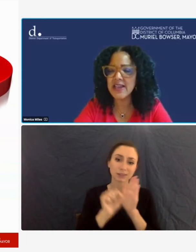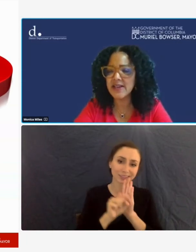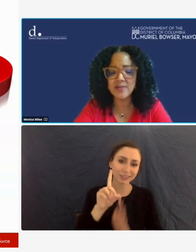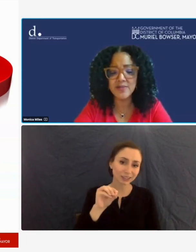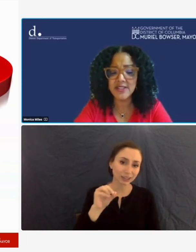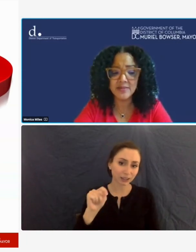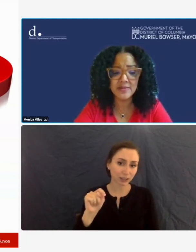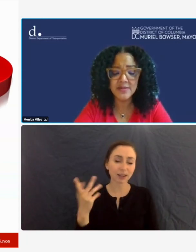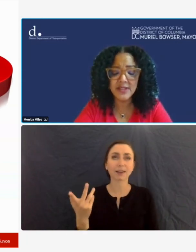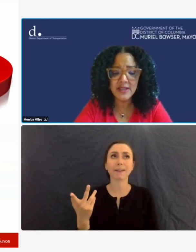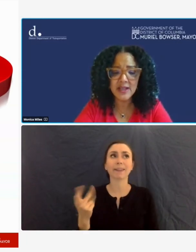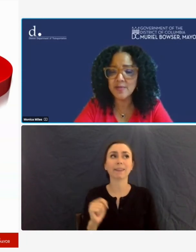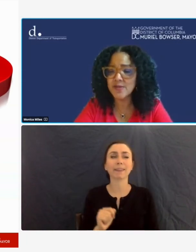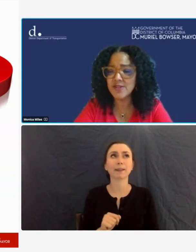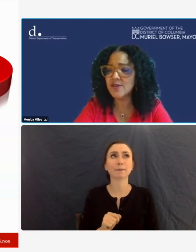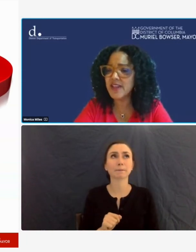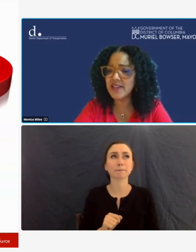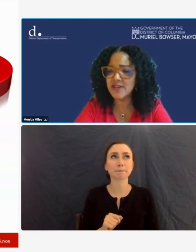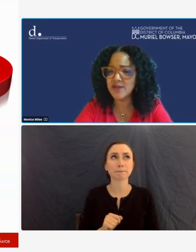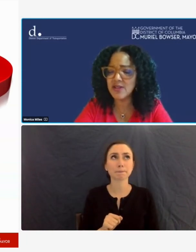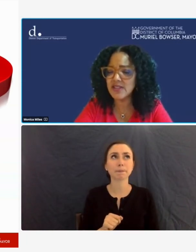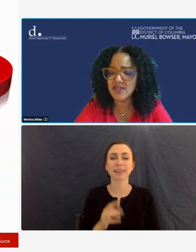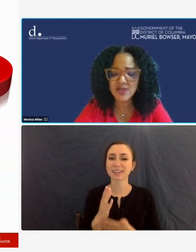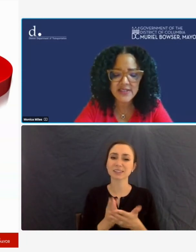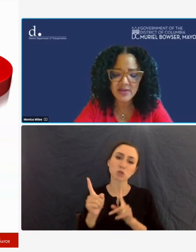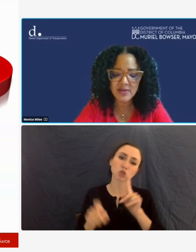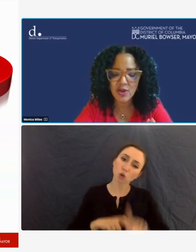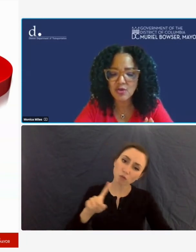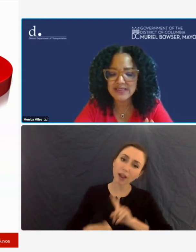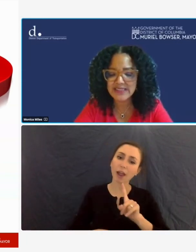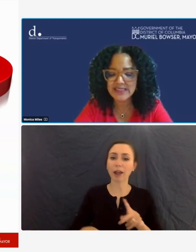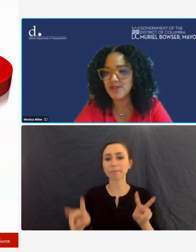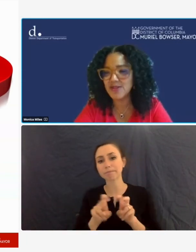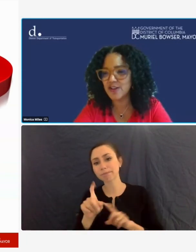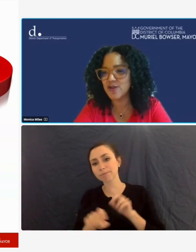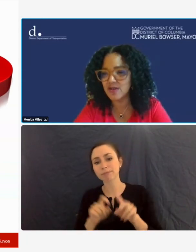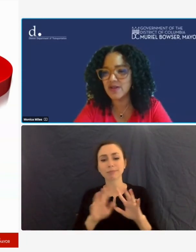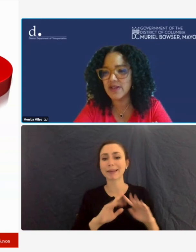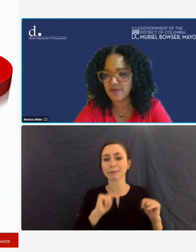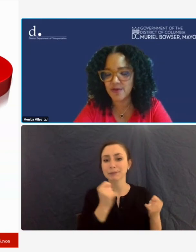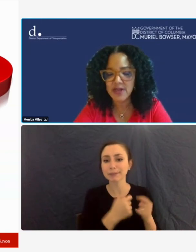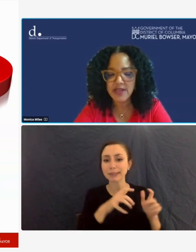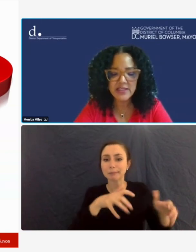um some survey you know they looked at surveys so it was a whole team this was like a real effort to